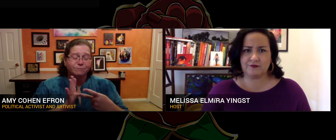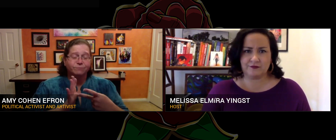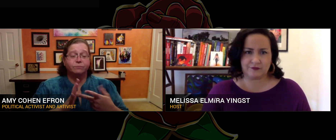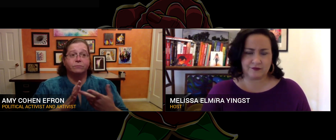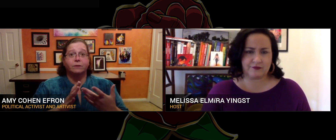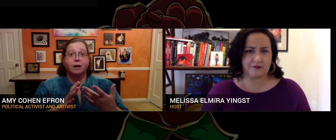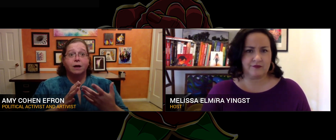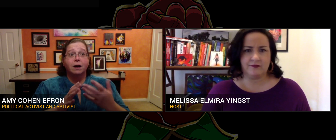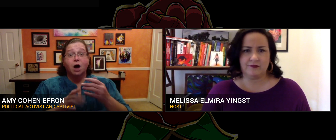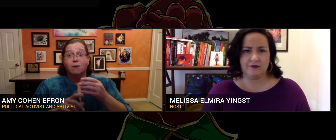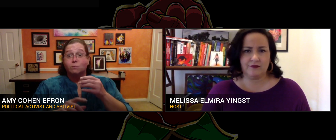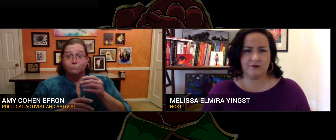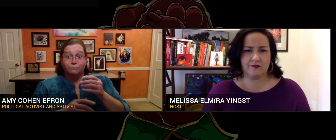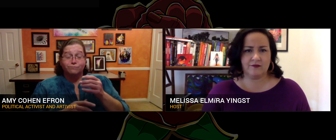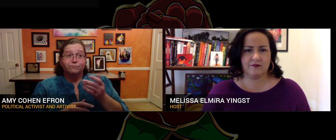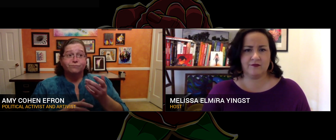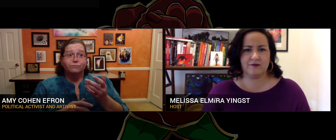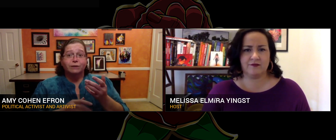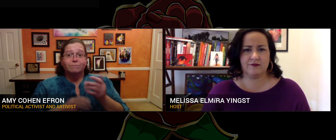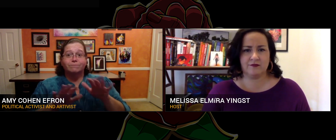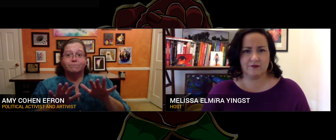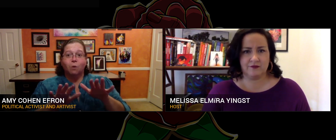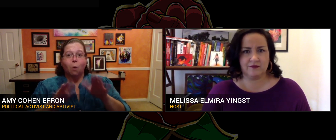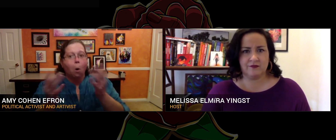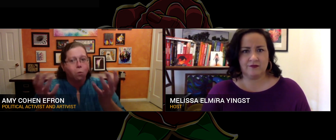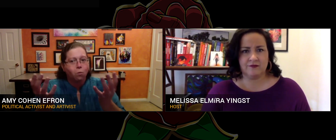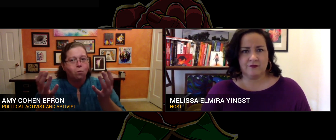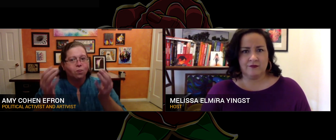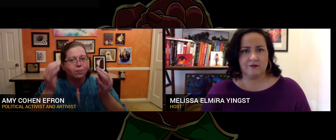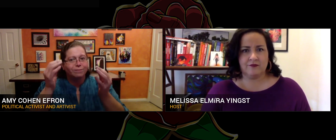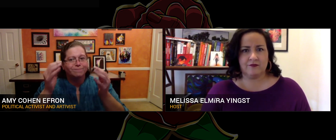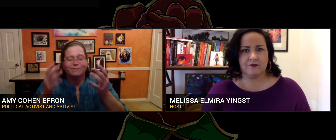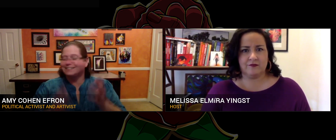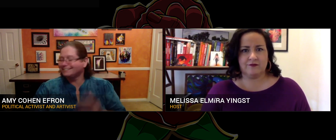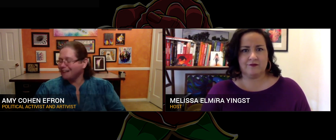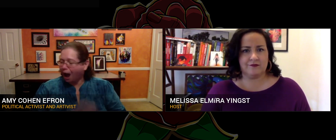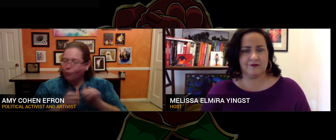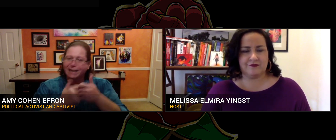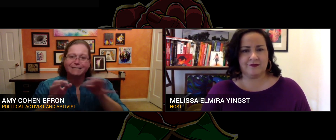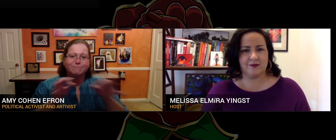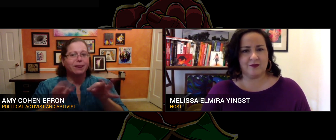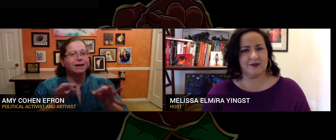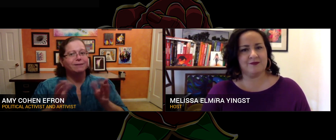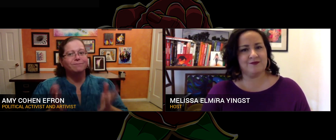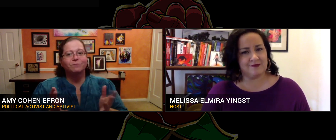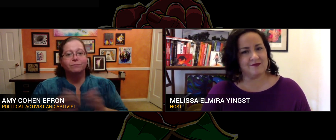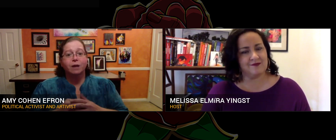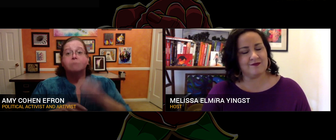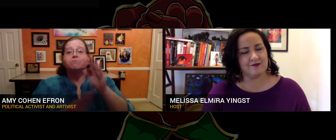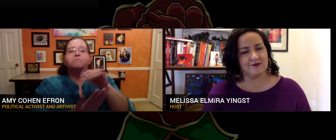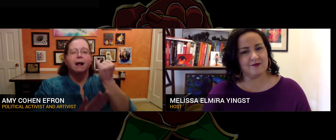That means.. hmm. Hmm. How do I explain this?